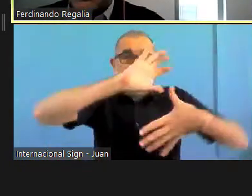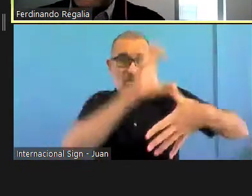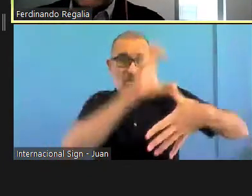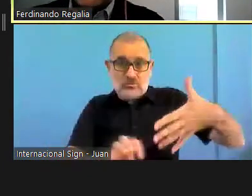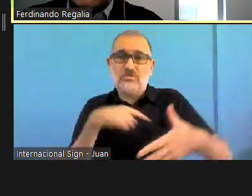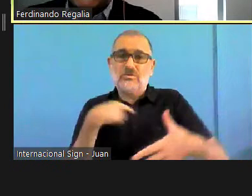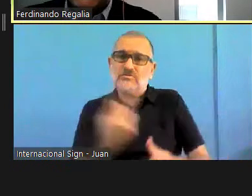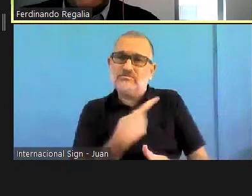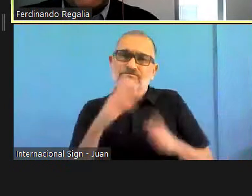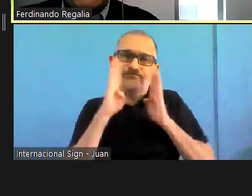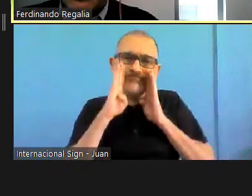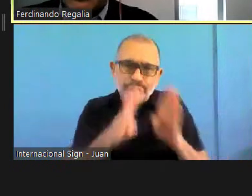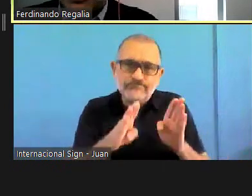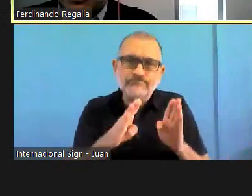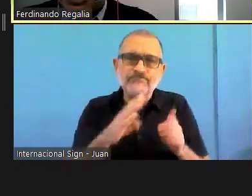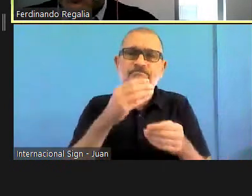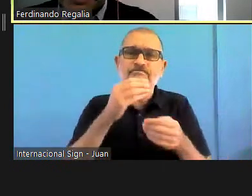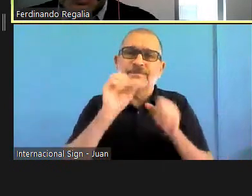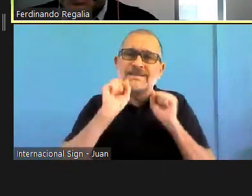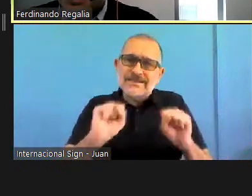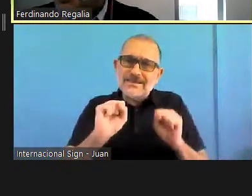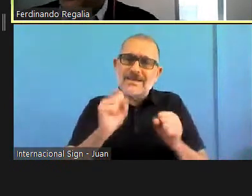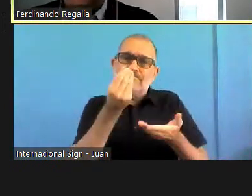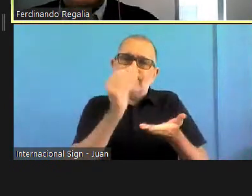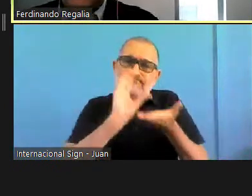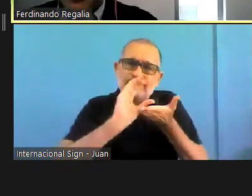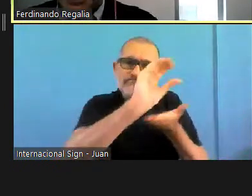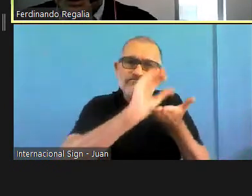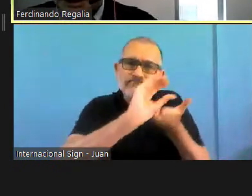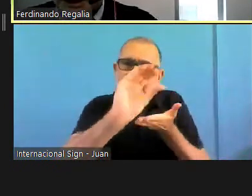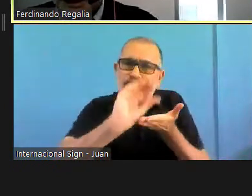people can attend universities or social events. Nothing wrong in it.